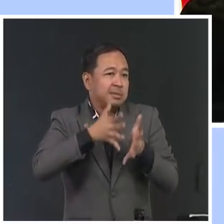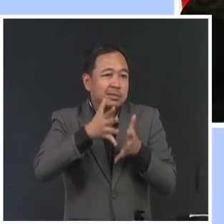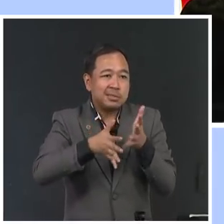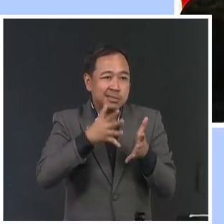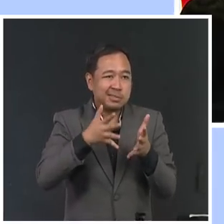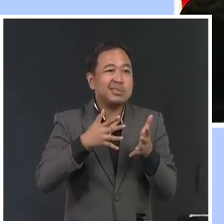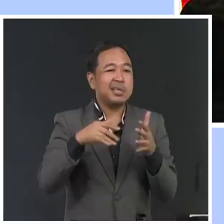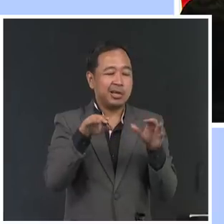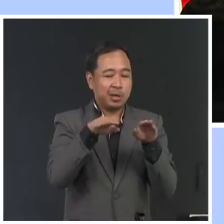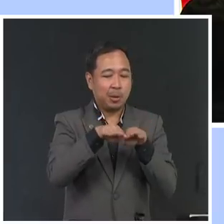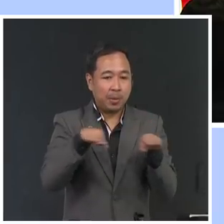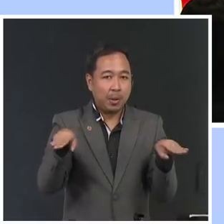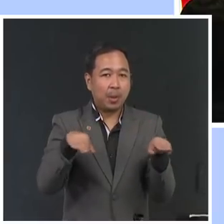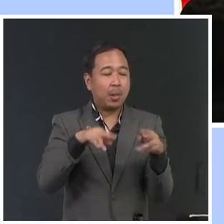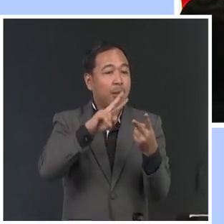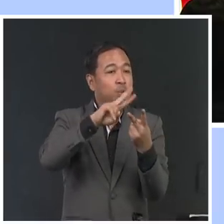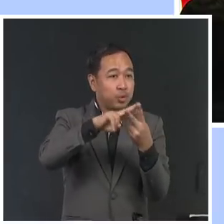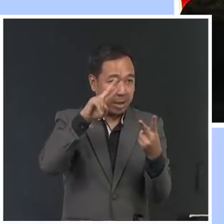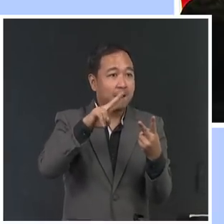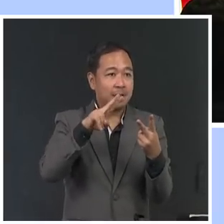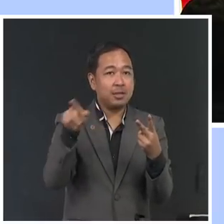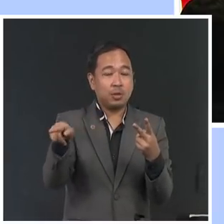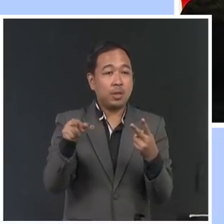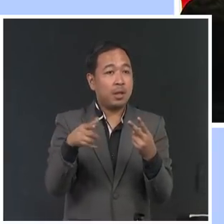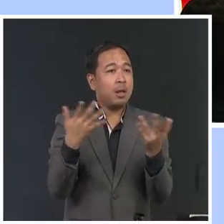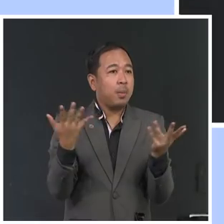Next, the President of governor's assembly to promote the sign language,